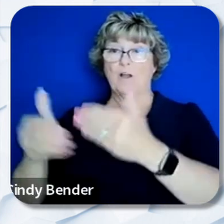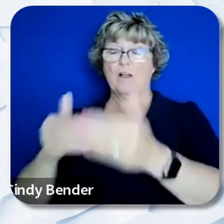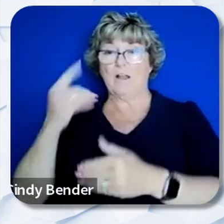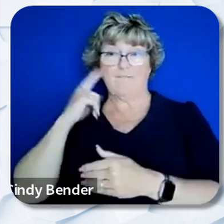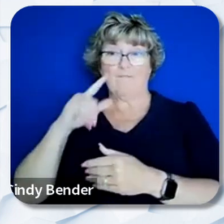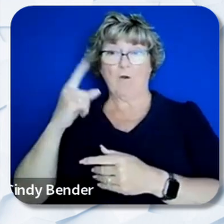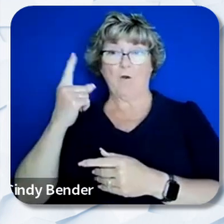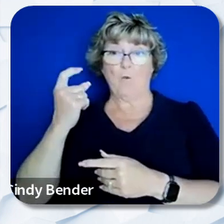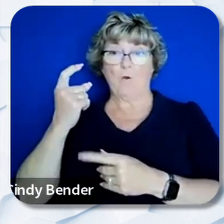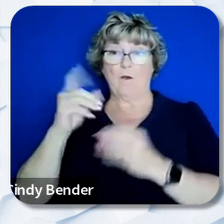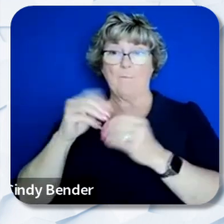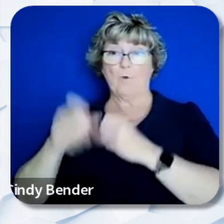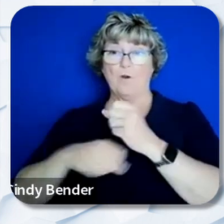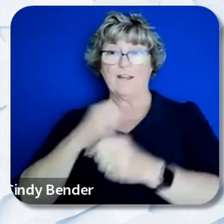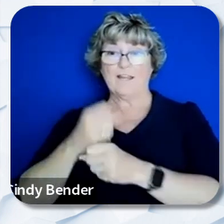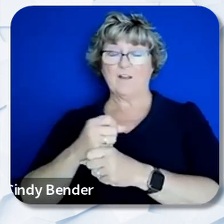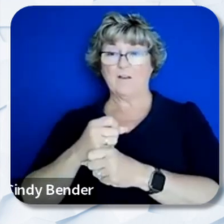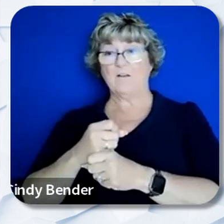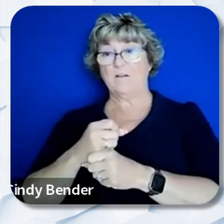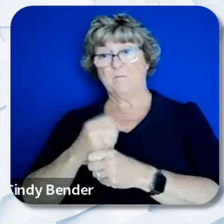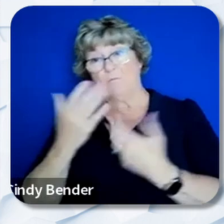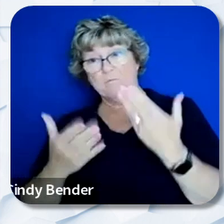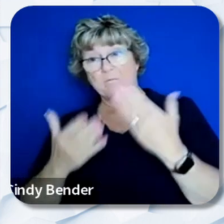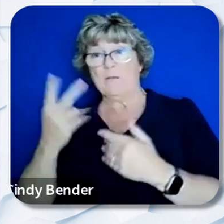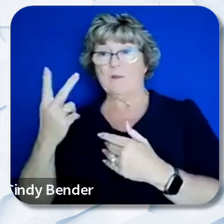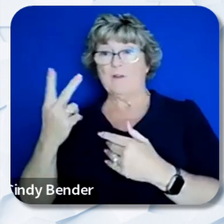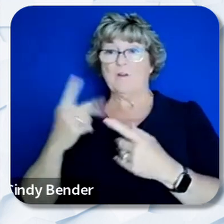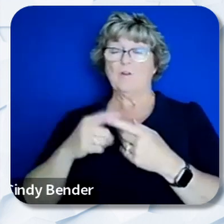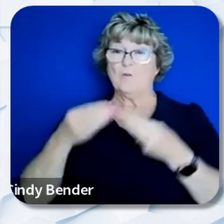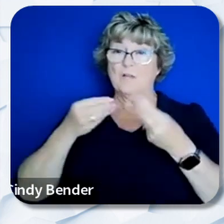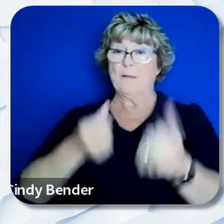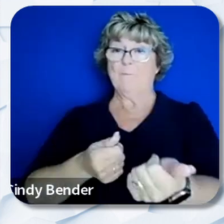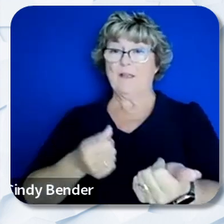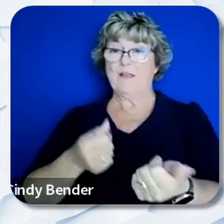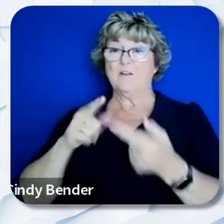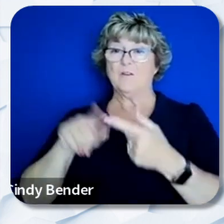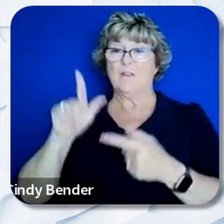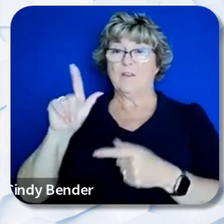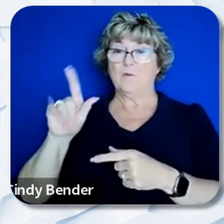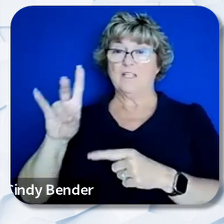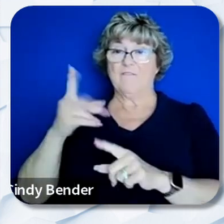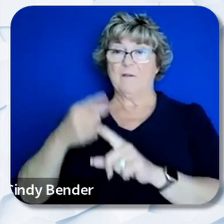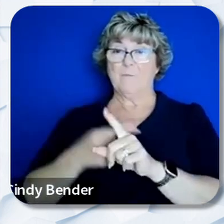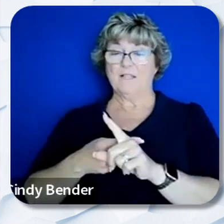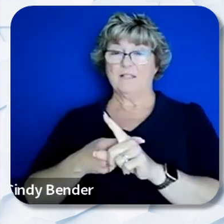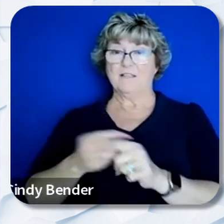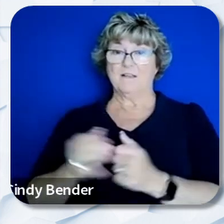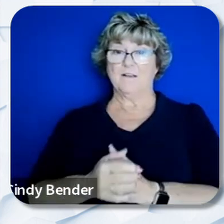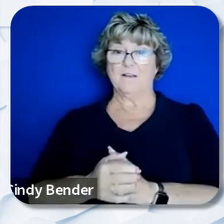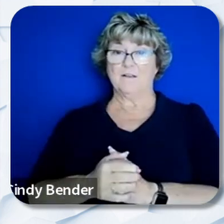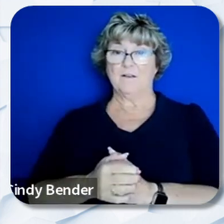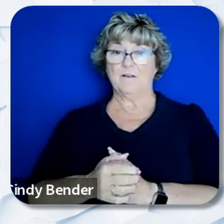more year, probably to to expend the funds fully for those 27 months "How will Prong